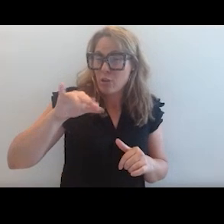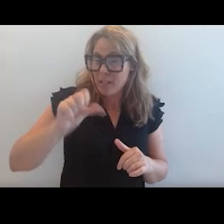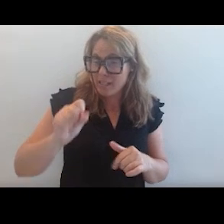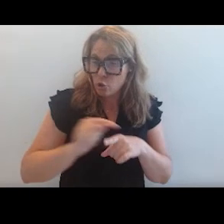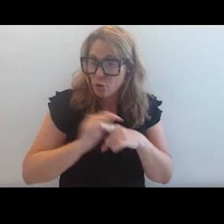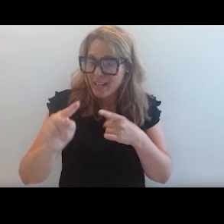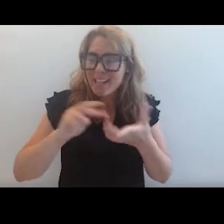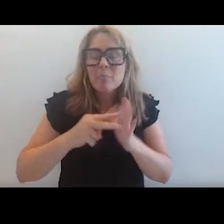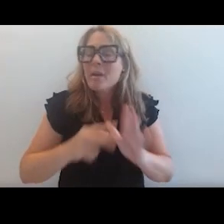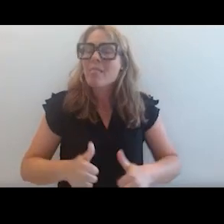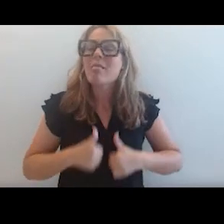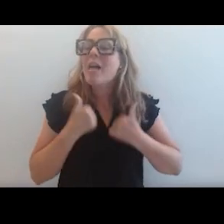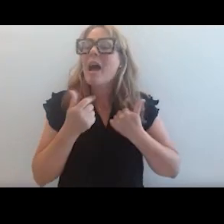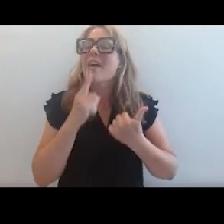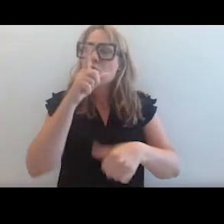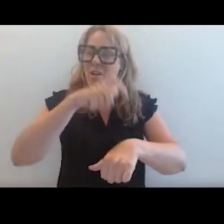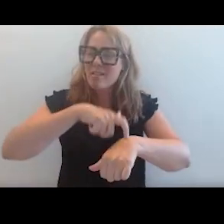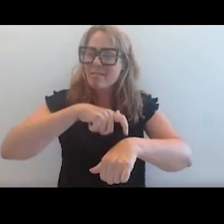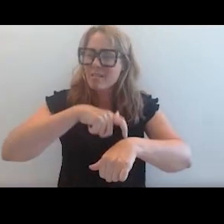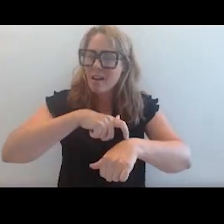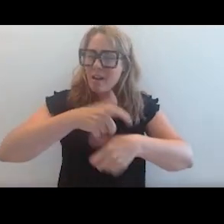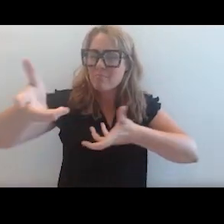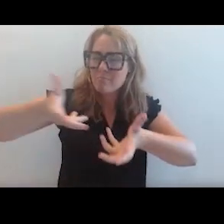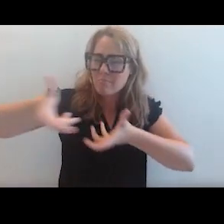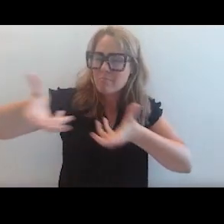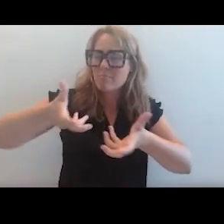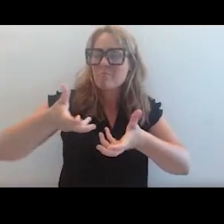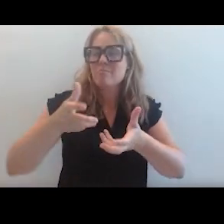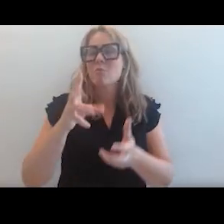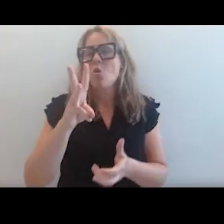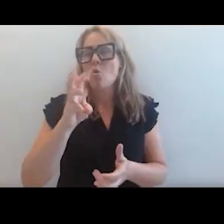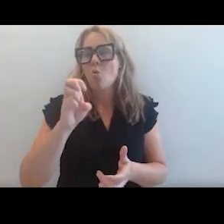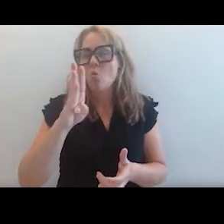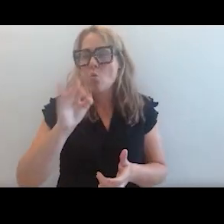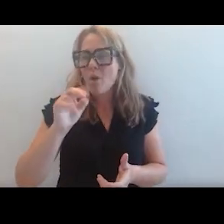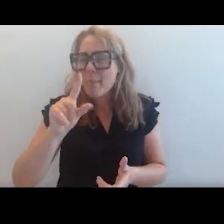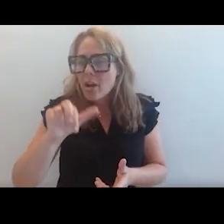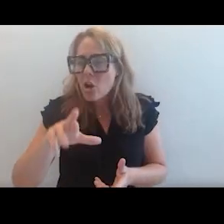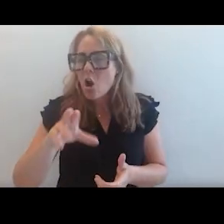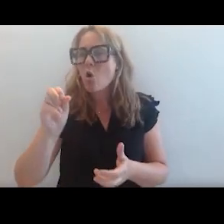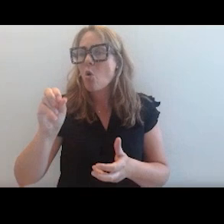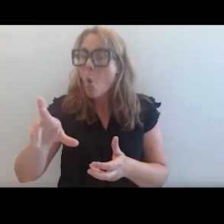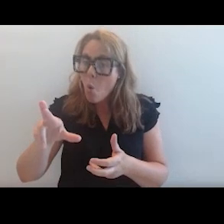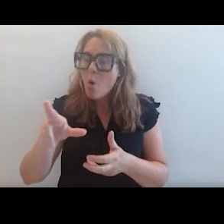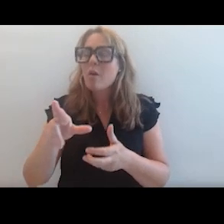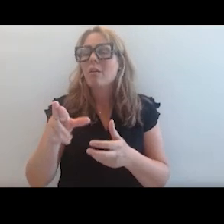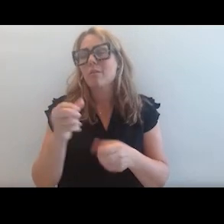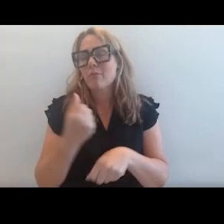live, real-time interactions like webinars or virtual classrooms. It is a great choice